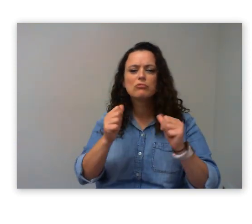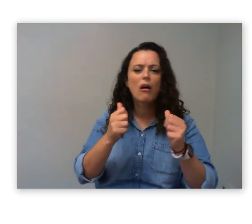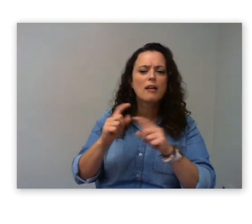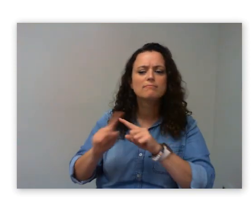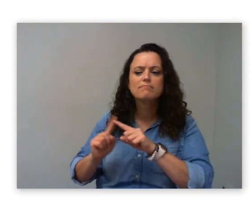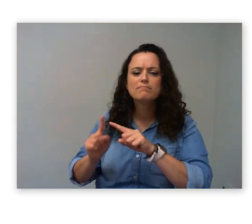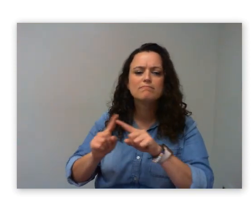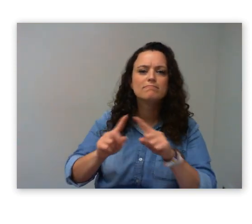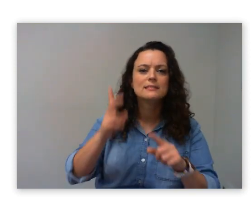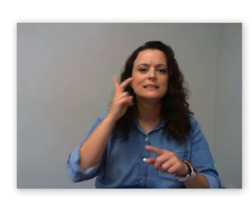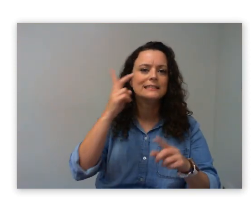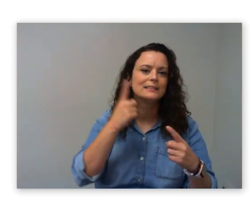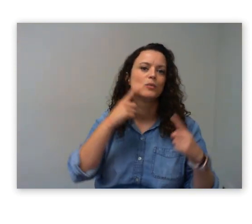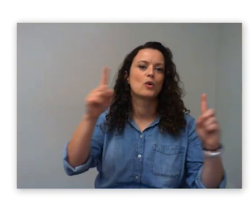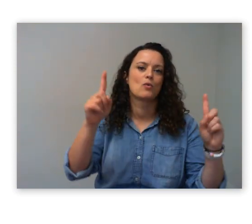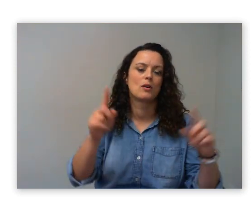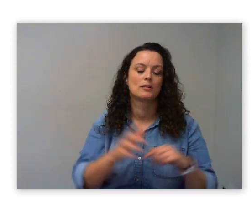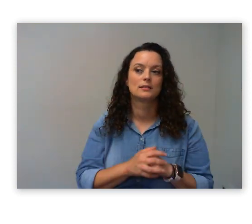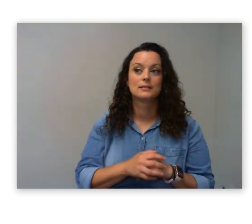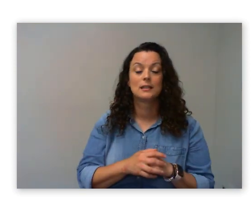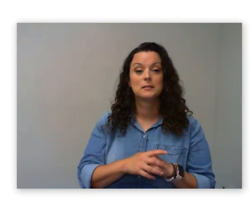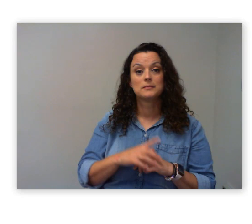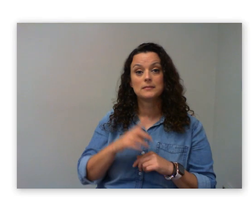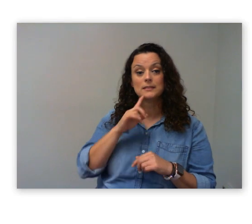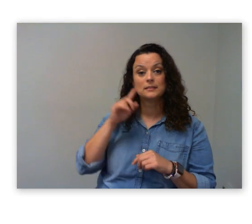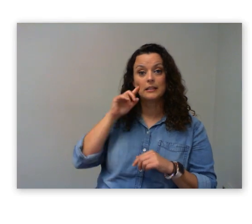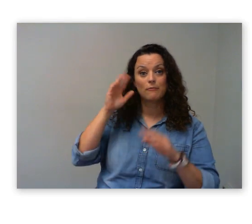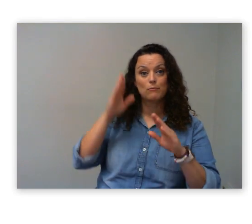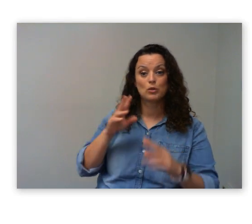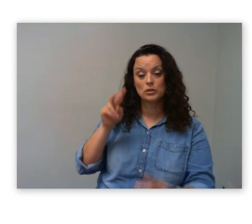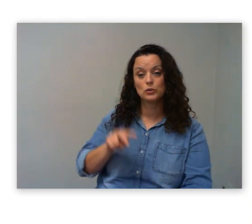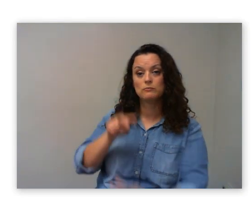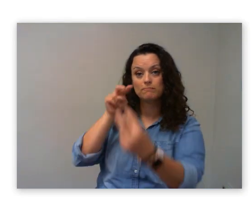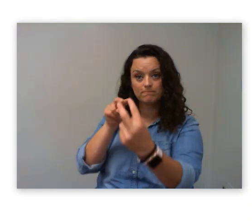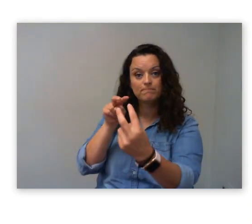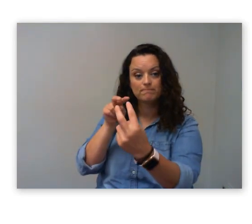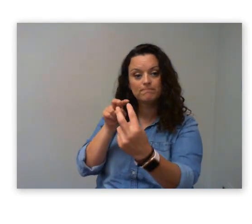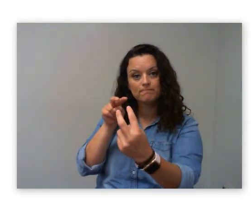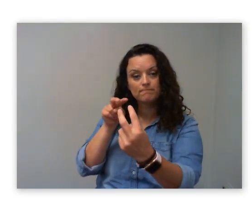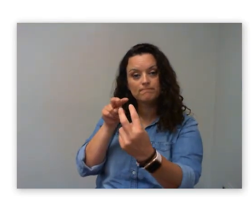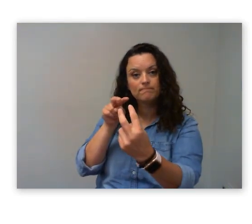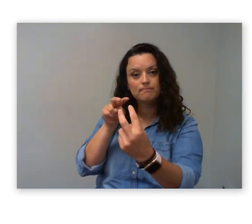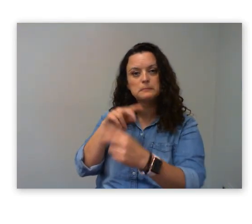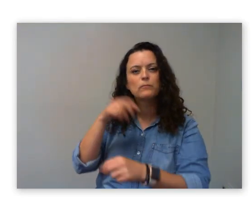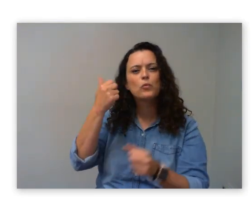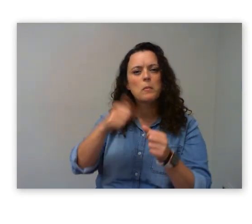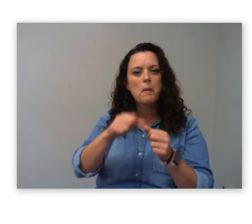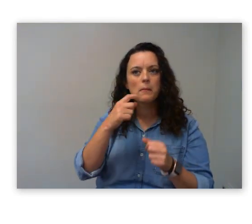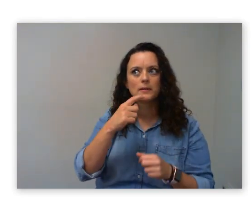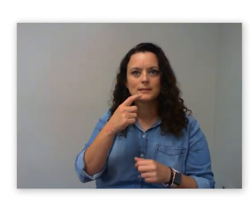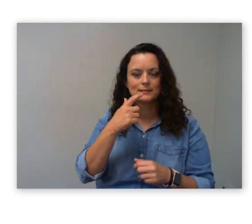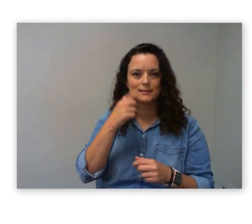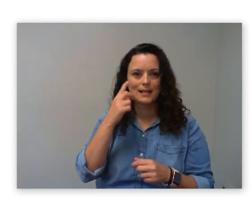uh you'll want to face the deaf person and you'll remember i said eye contact is important